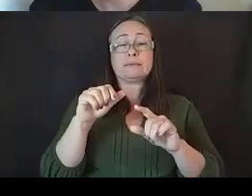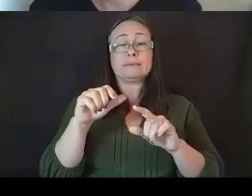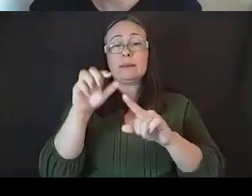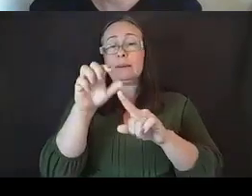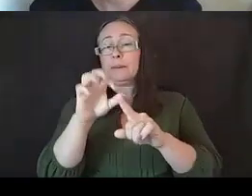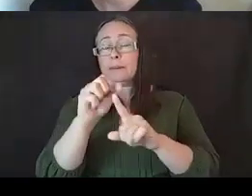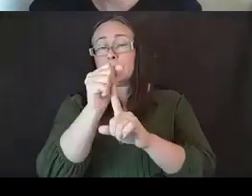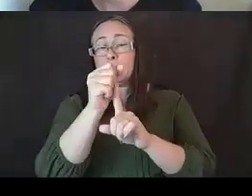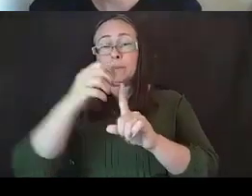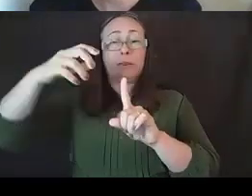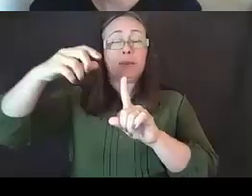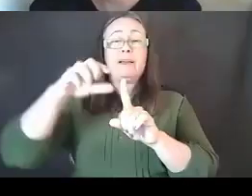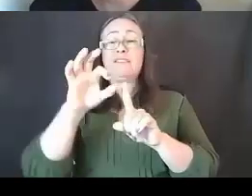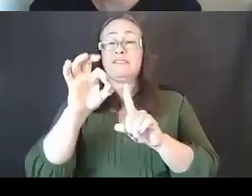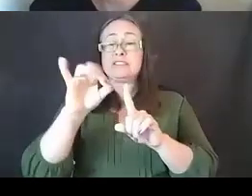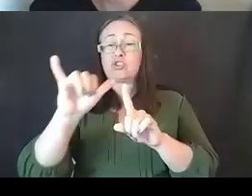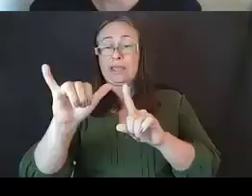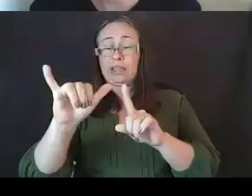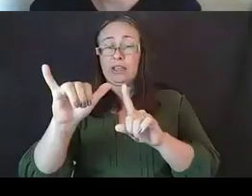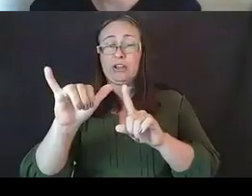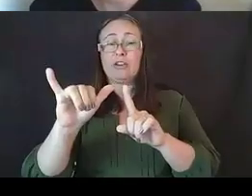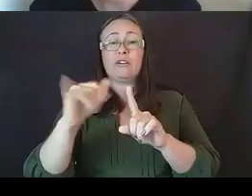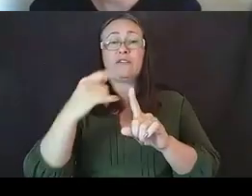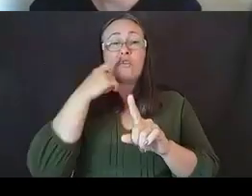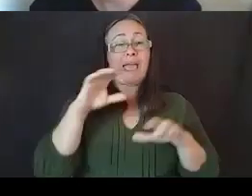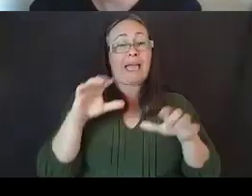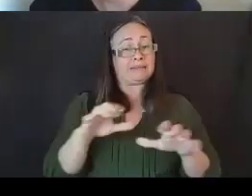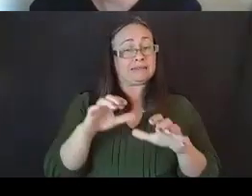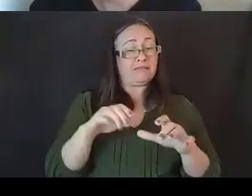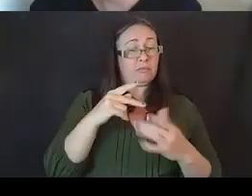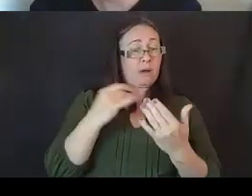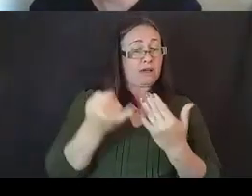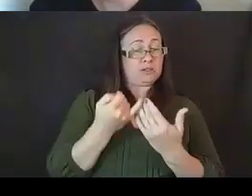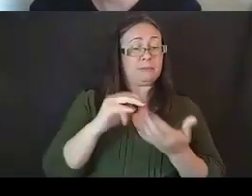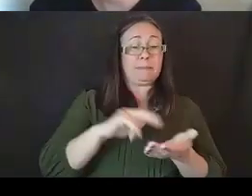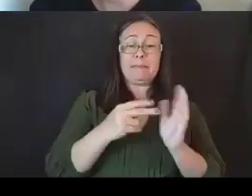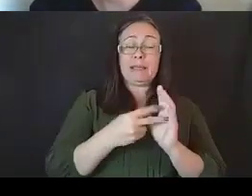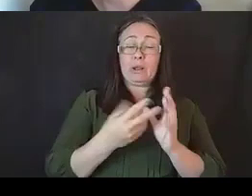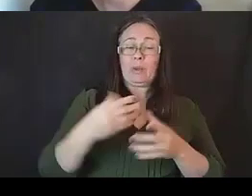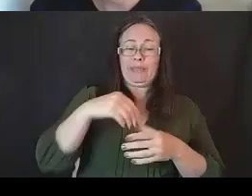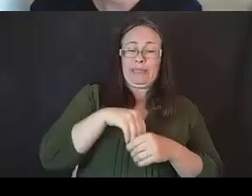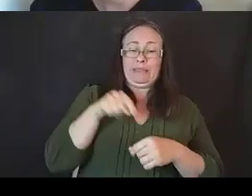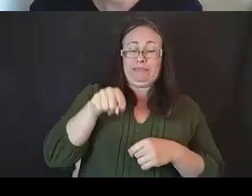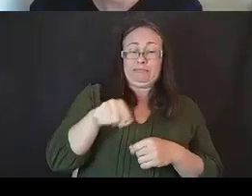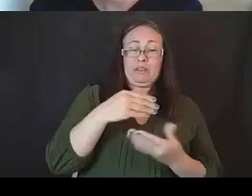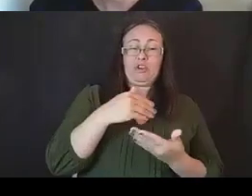to see that the default search is for active projects, which means projects within their current budget period.